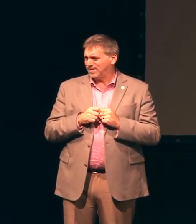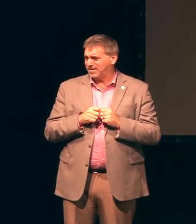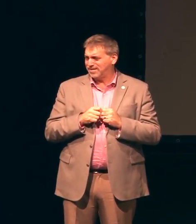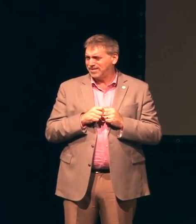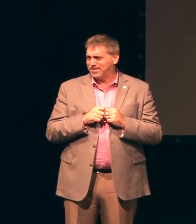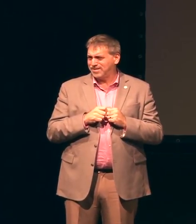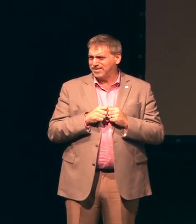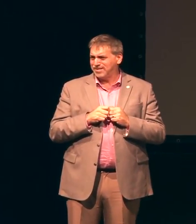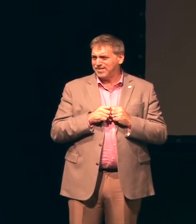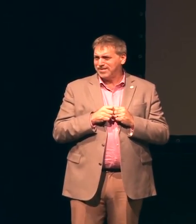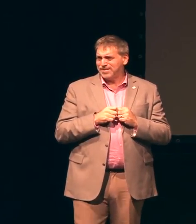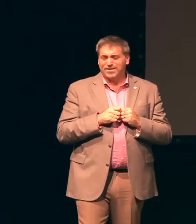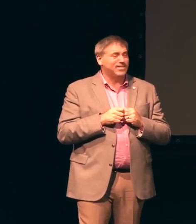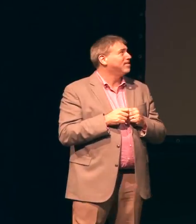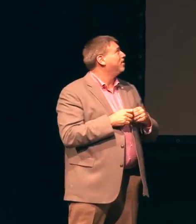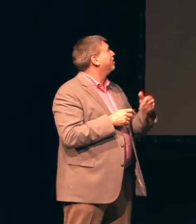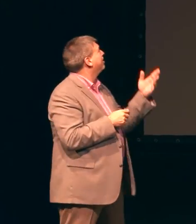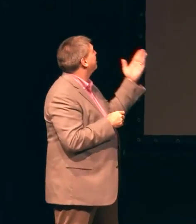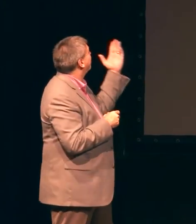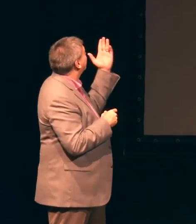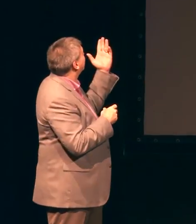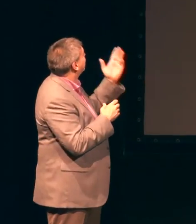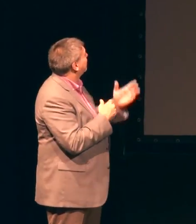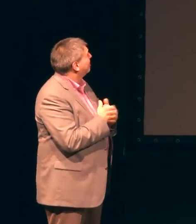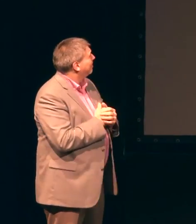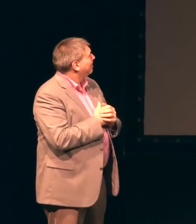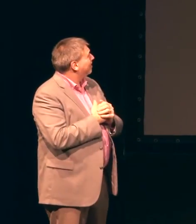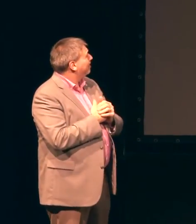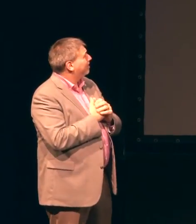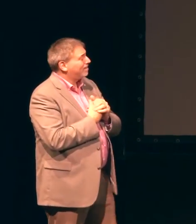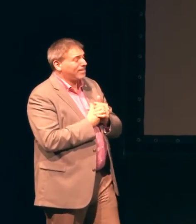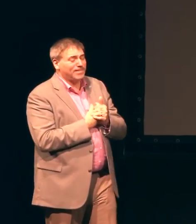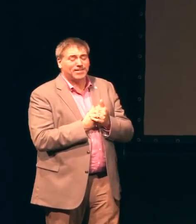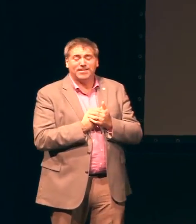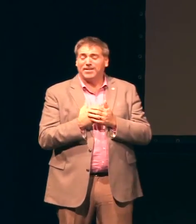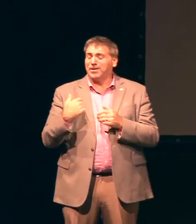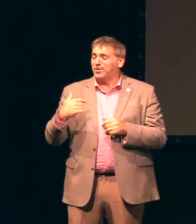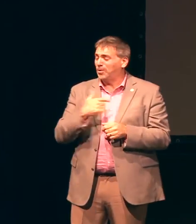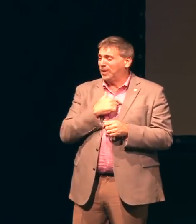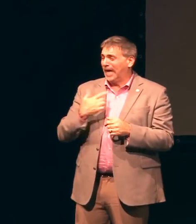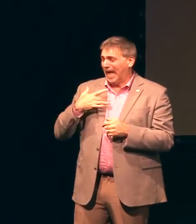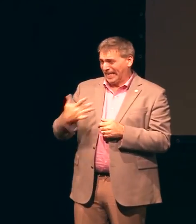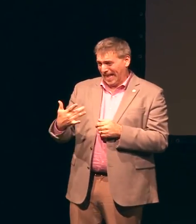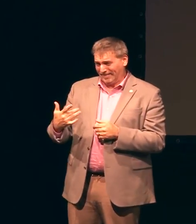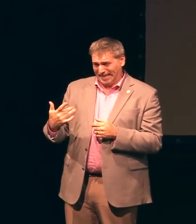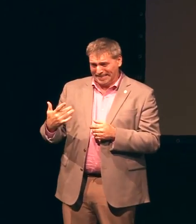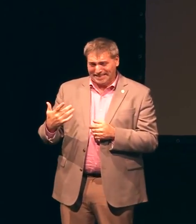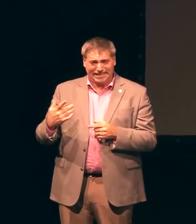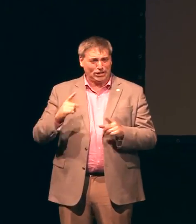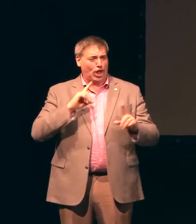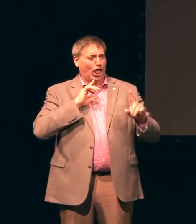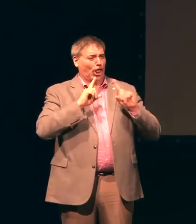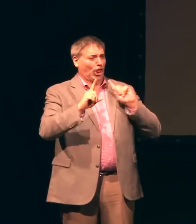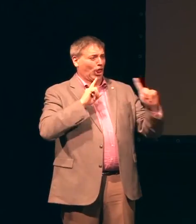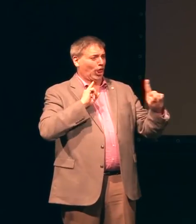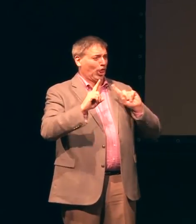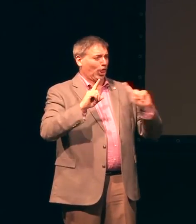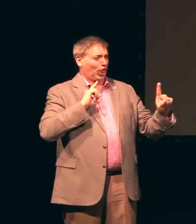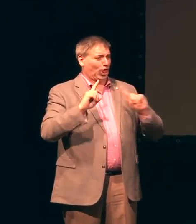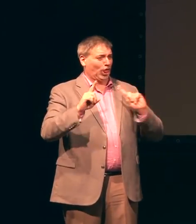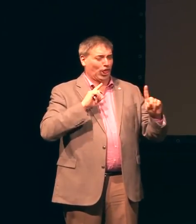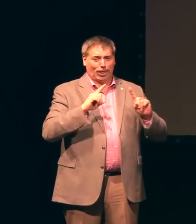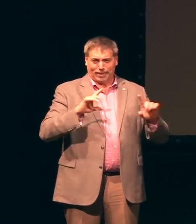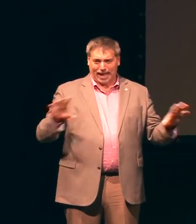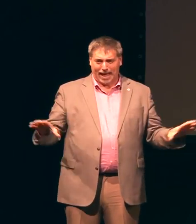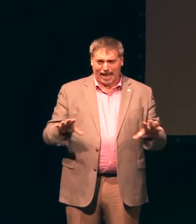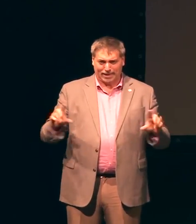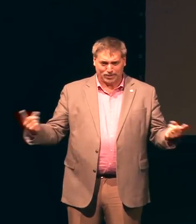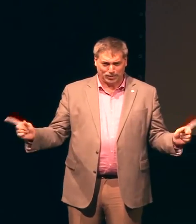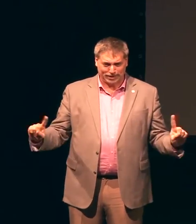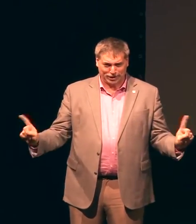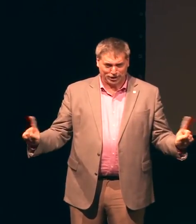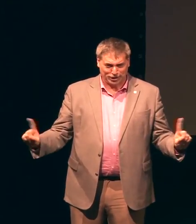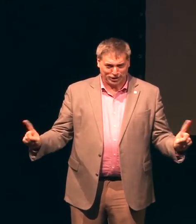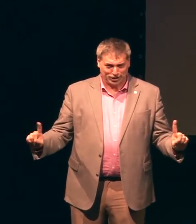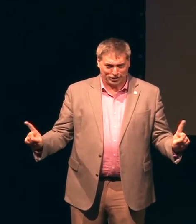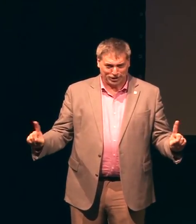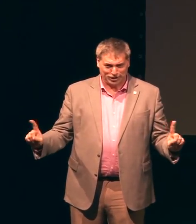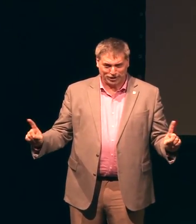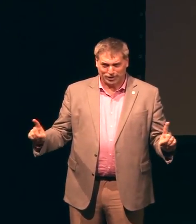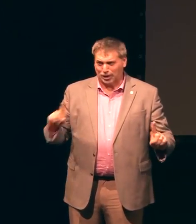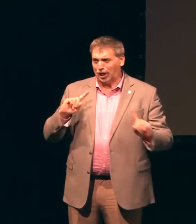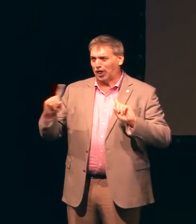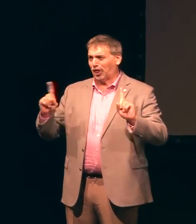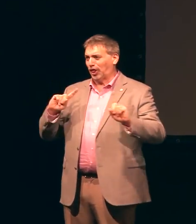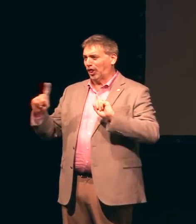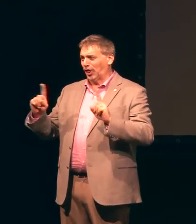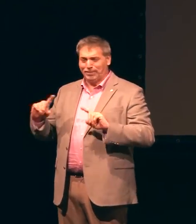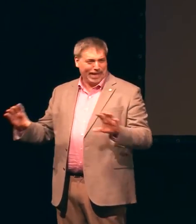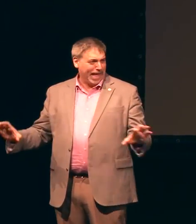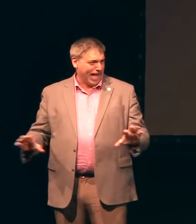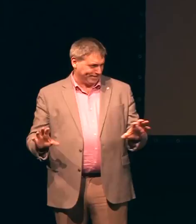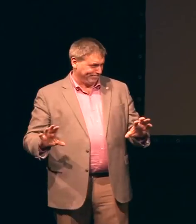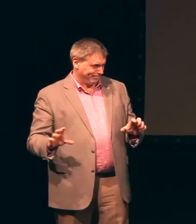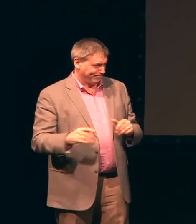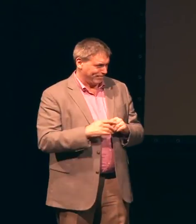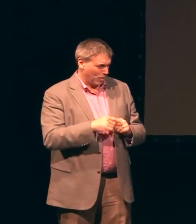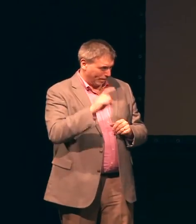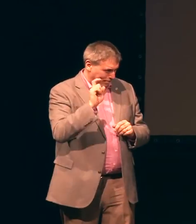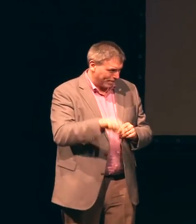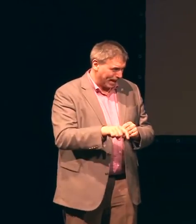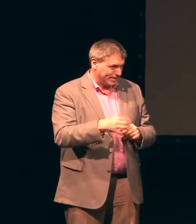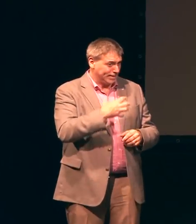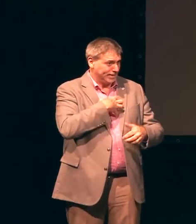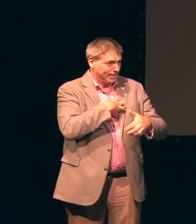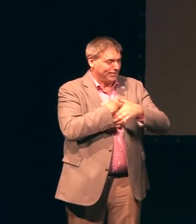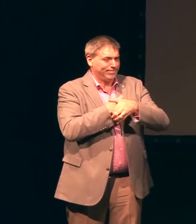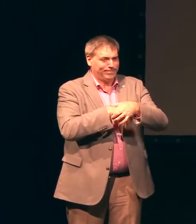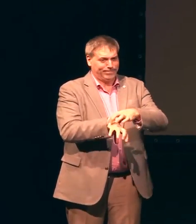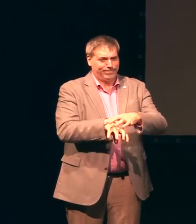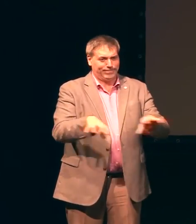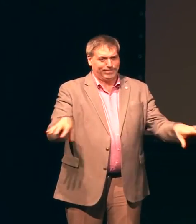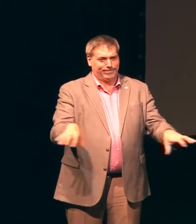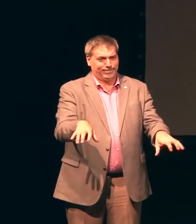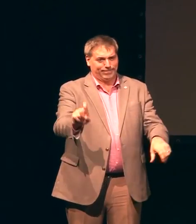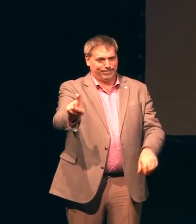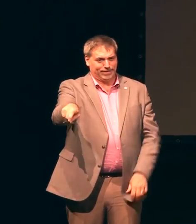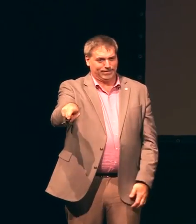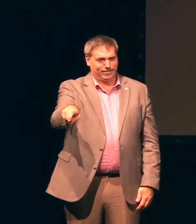challenge. We have a tendency to walk the walk. To talk the talk but not walk the walk,